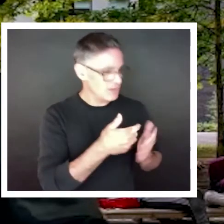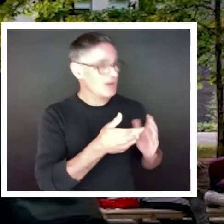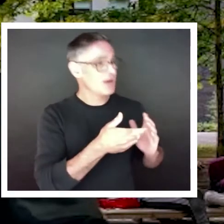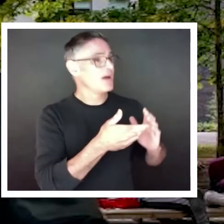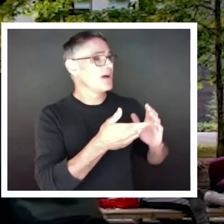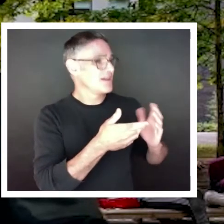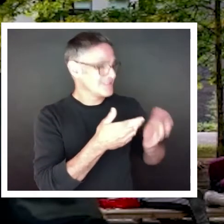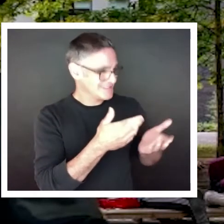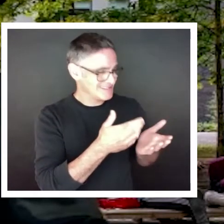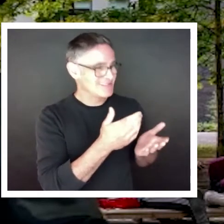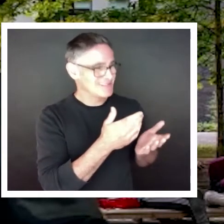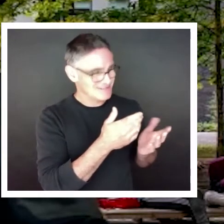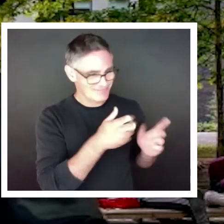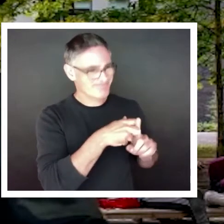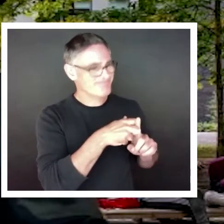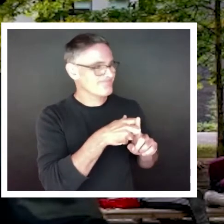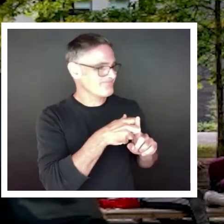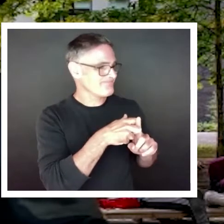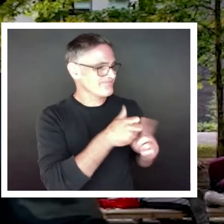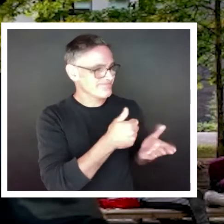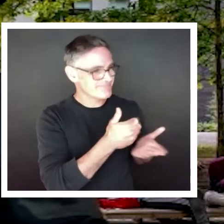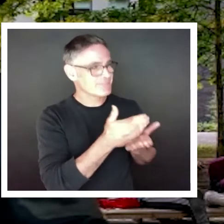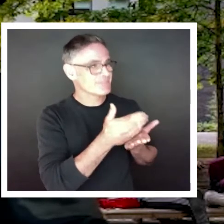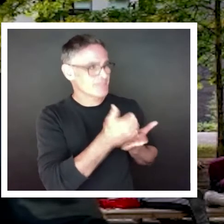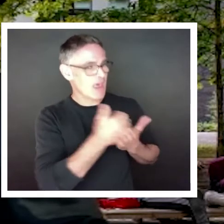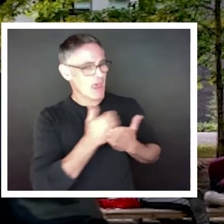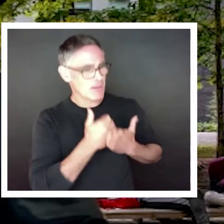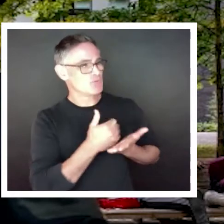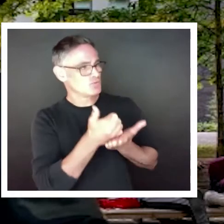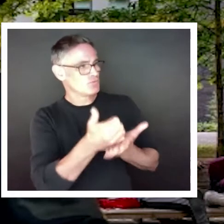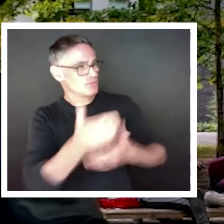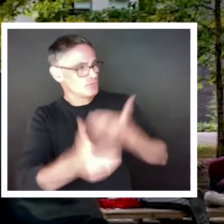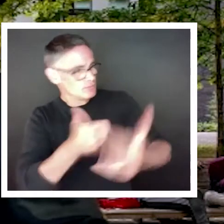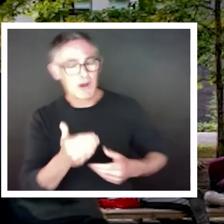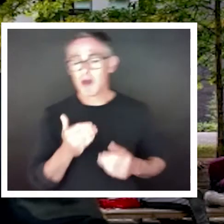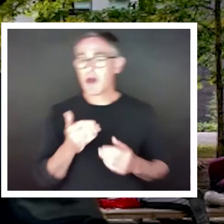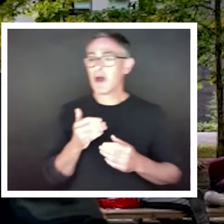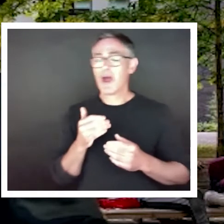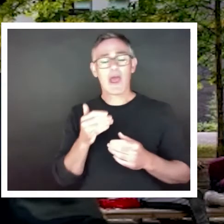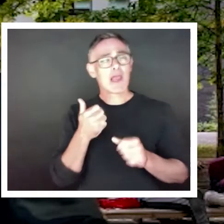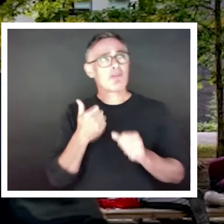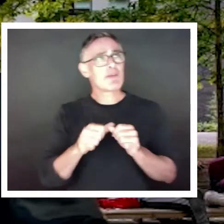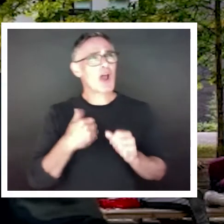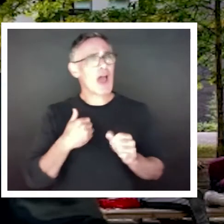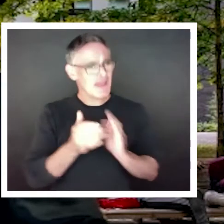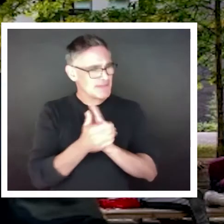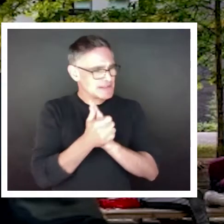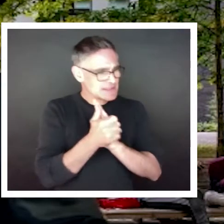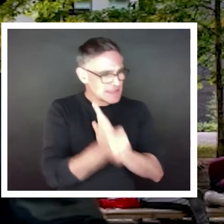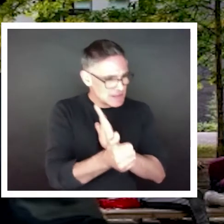Second, I am reminded that I have the skills and strengths to do anything that I set my mind to.